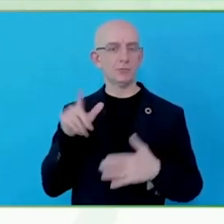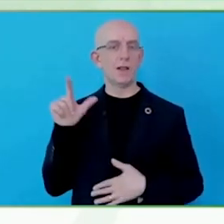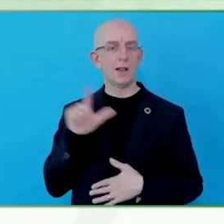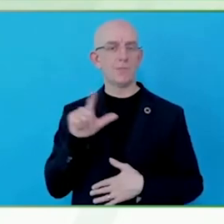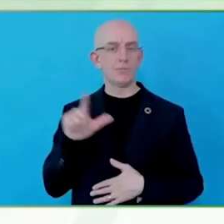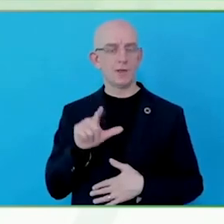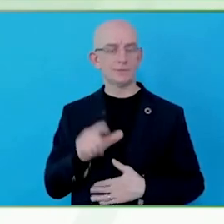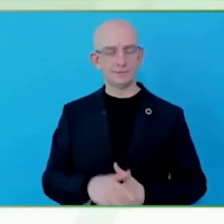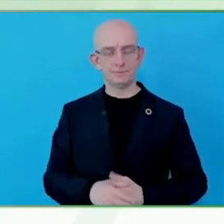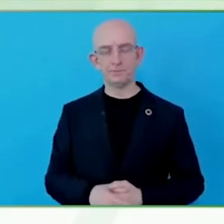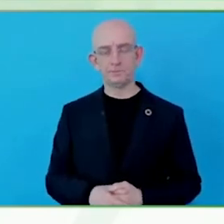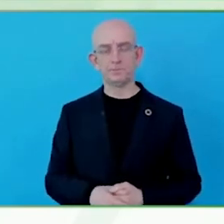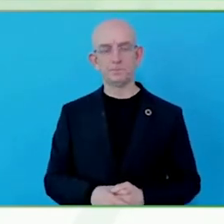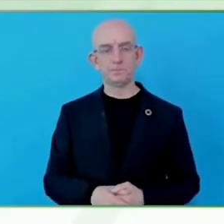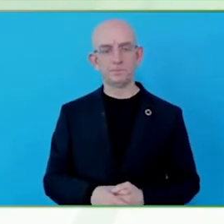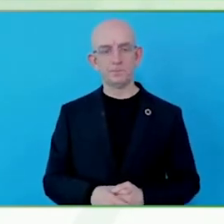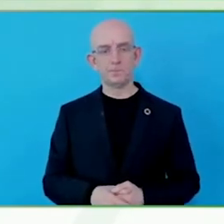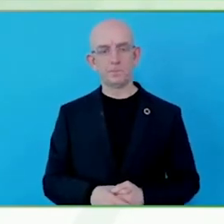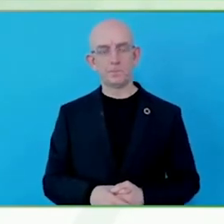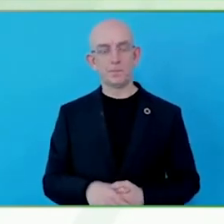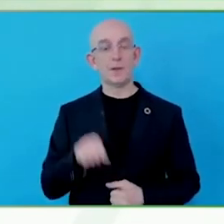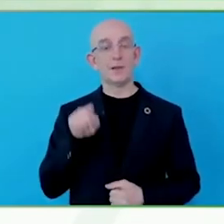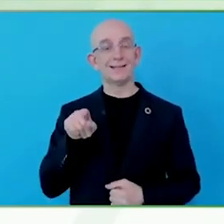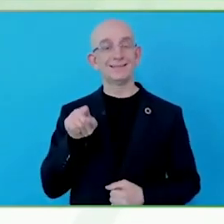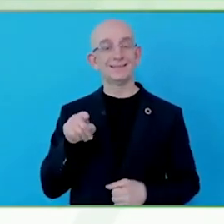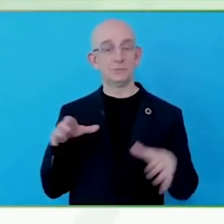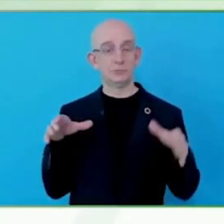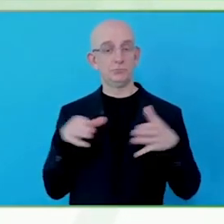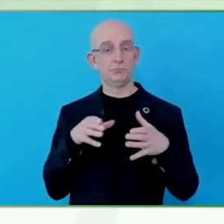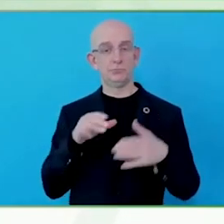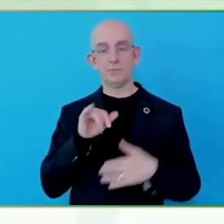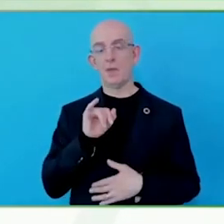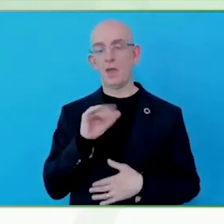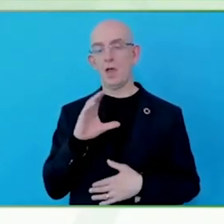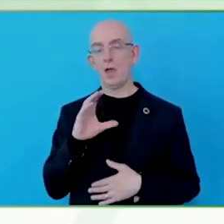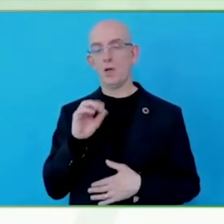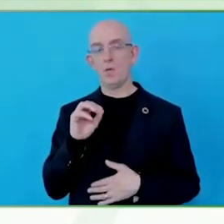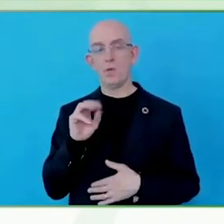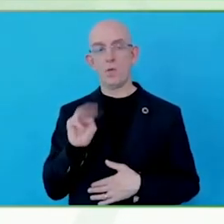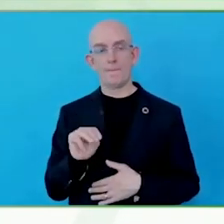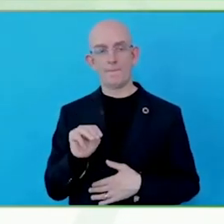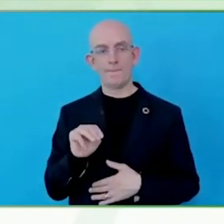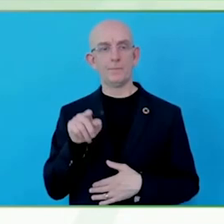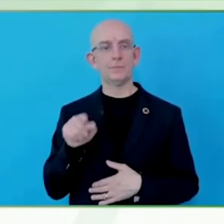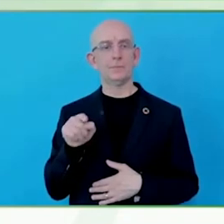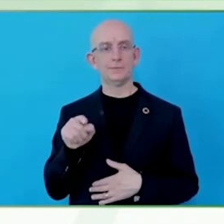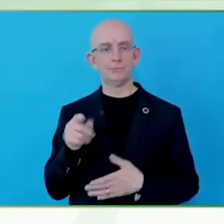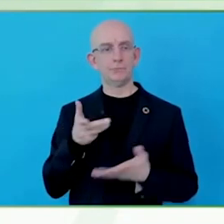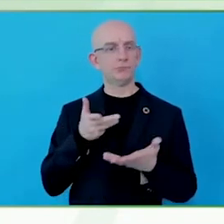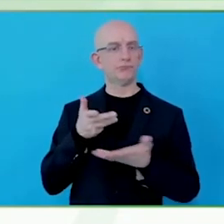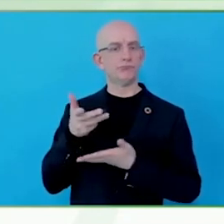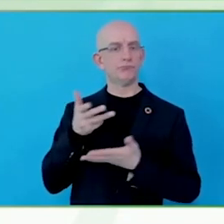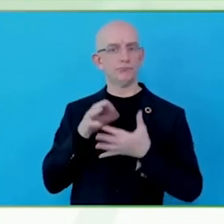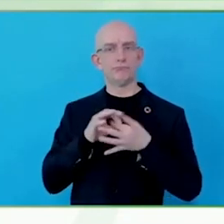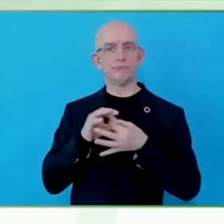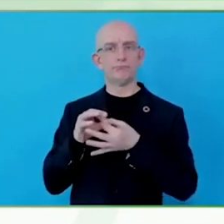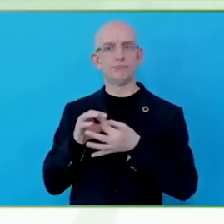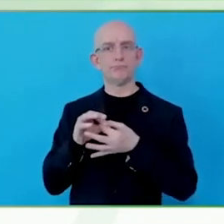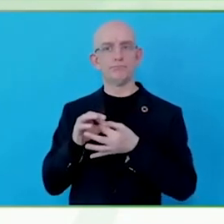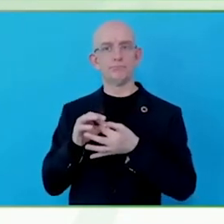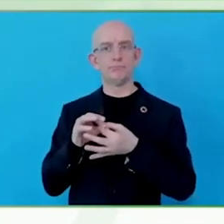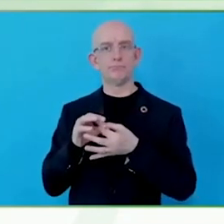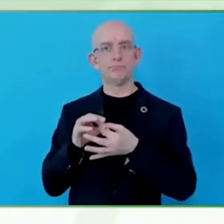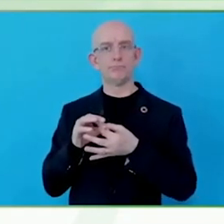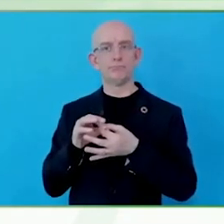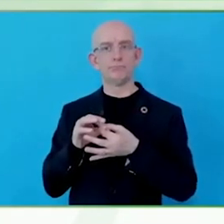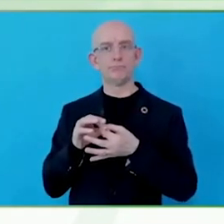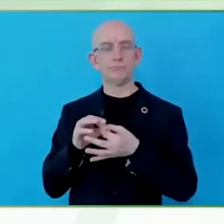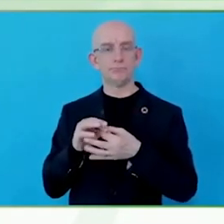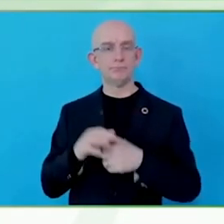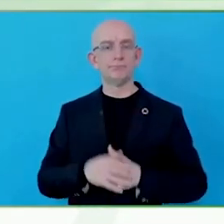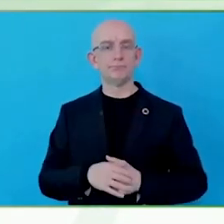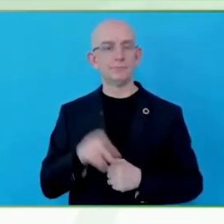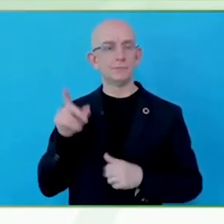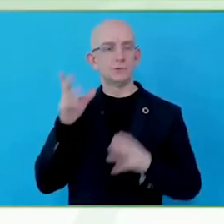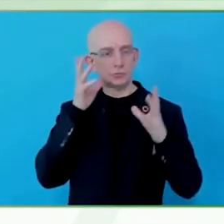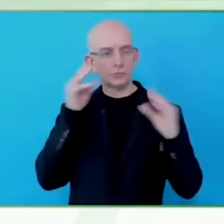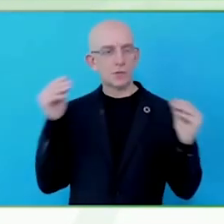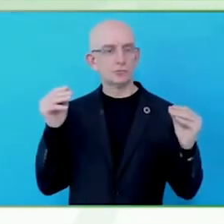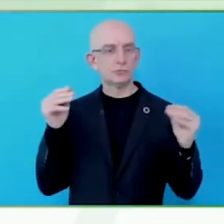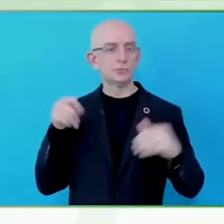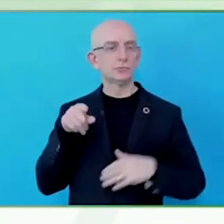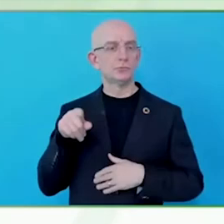To make a long story short, we deliver sign language interpreters by video calls.